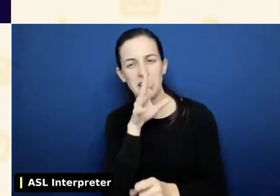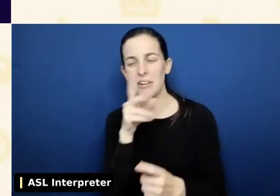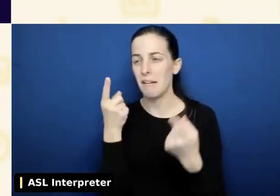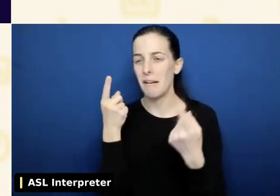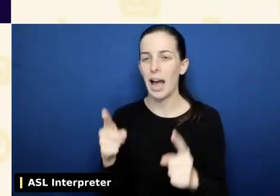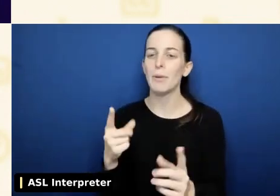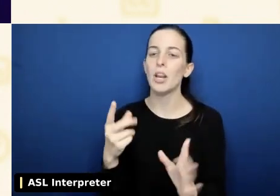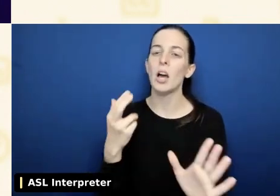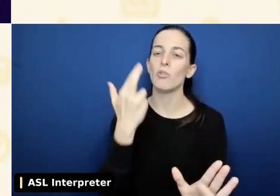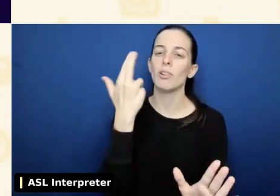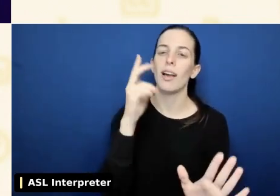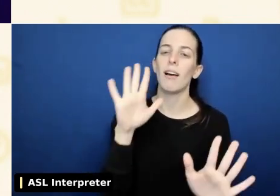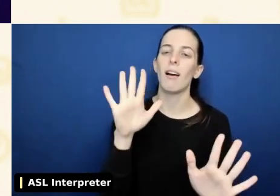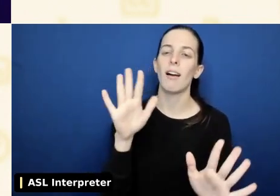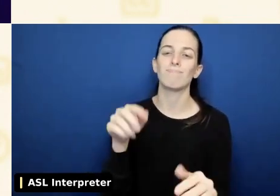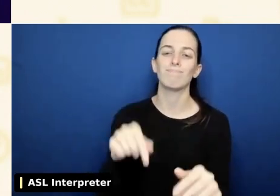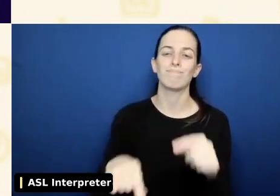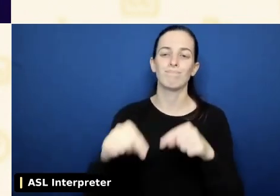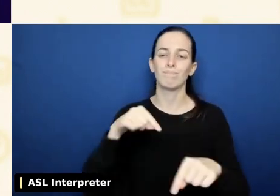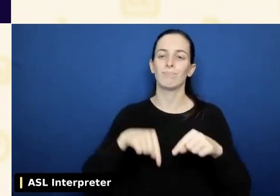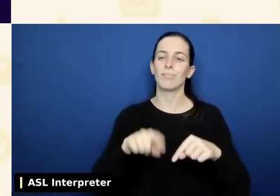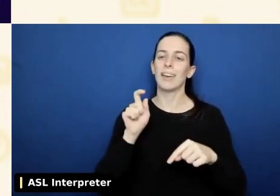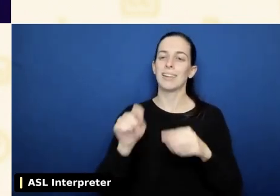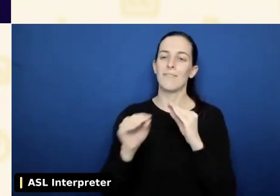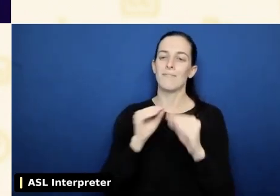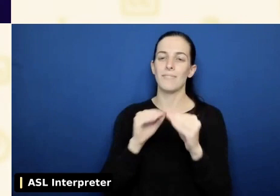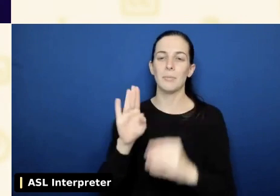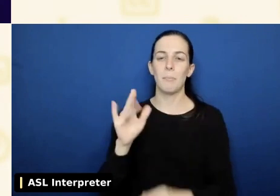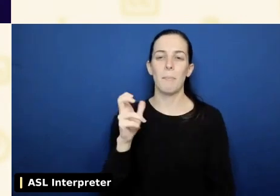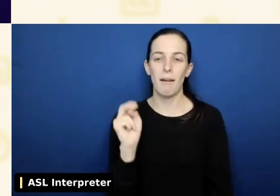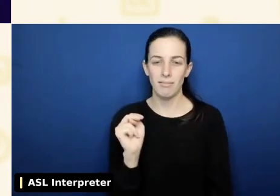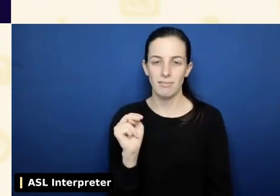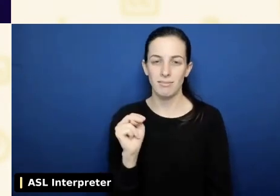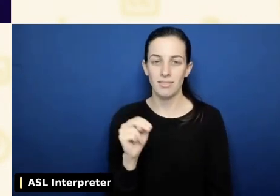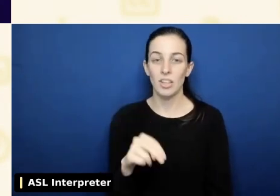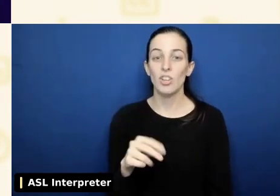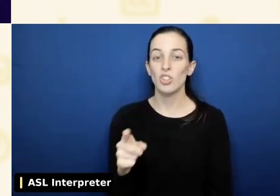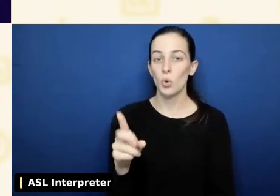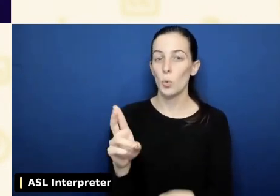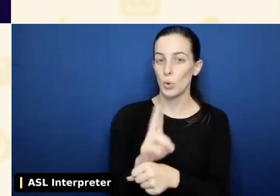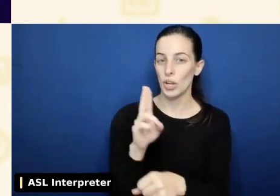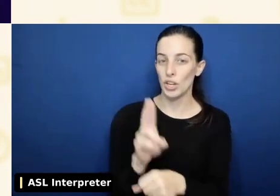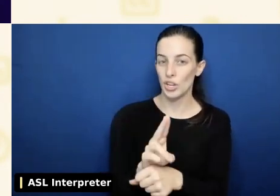And so we used ARIA role equals button and added some button functionality